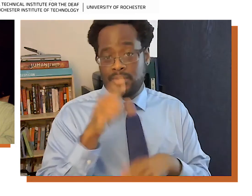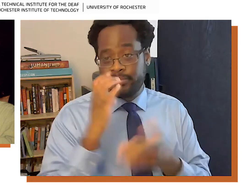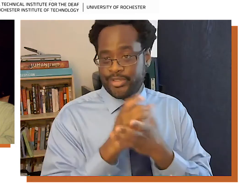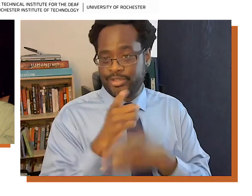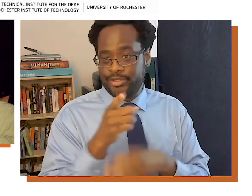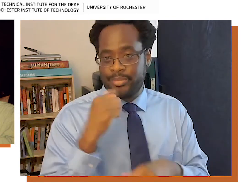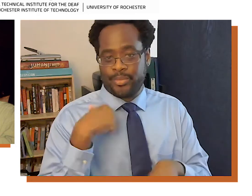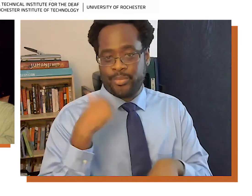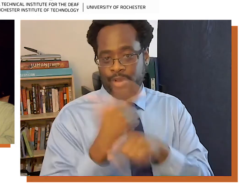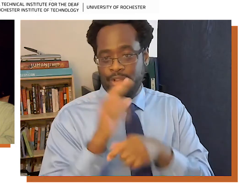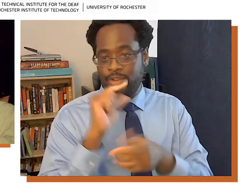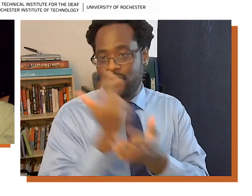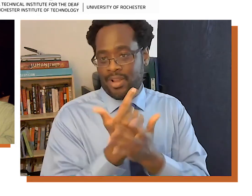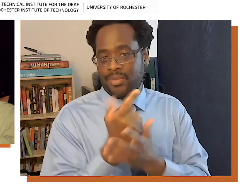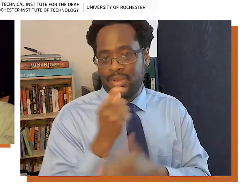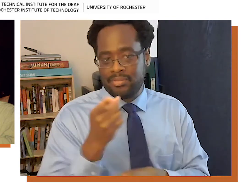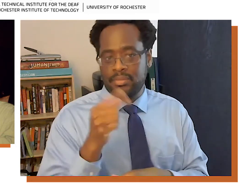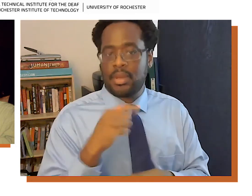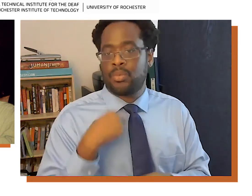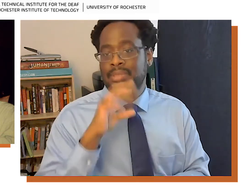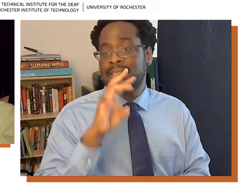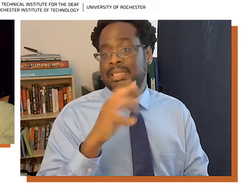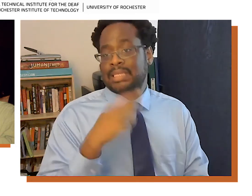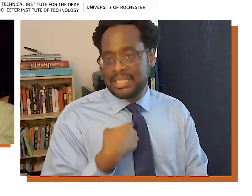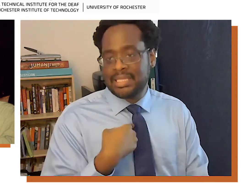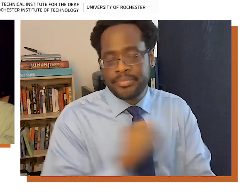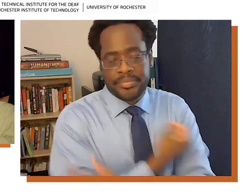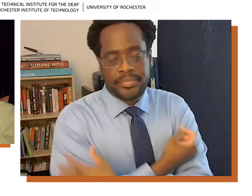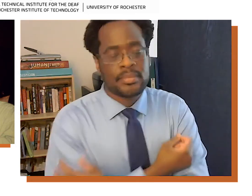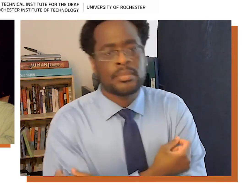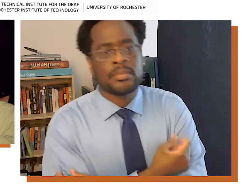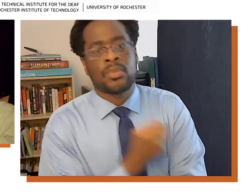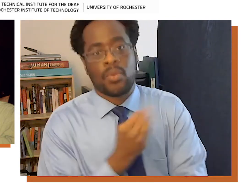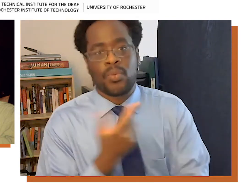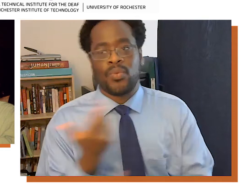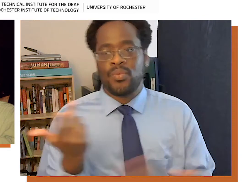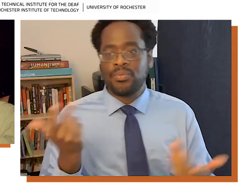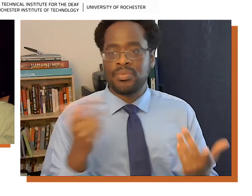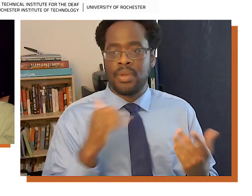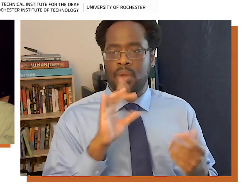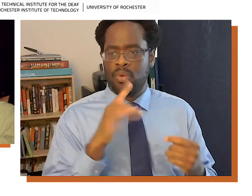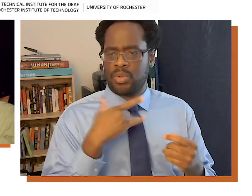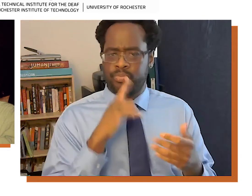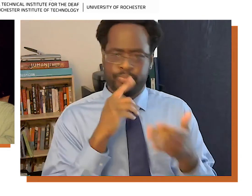and then they had gone on and graduated. This was my brother's high school graduation...